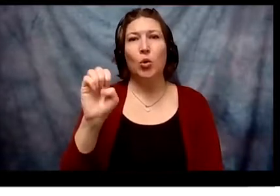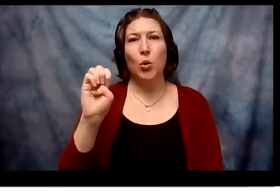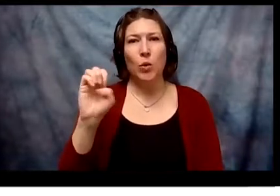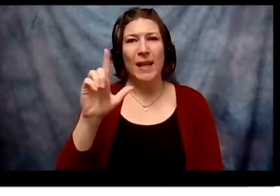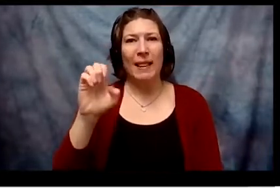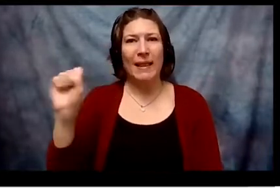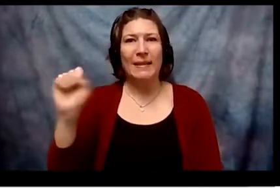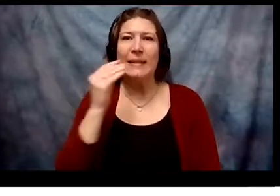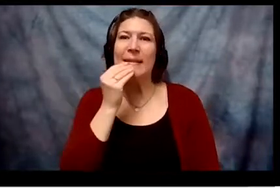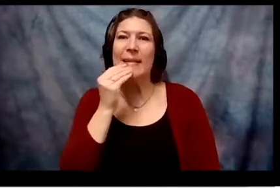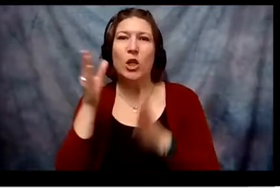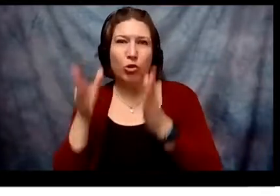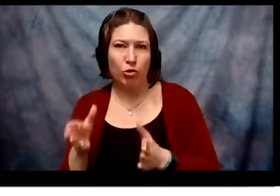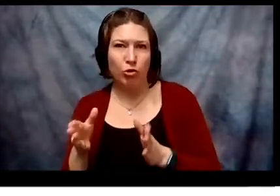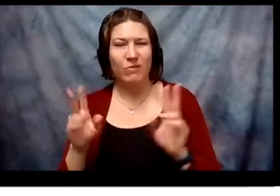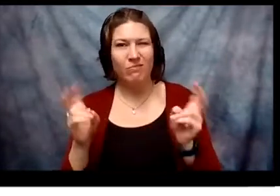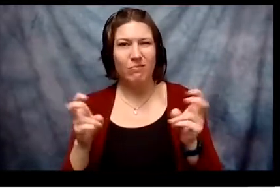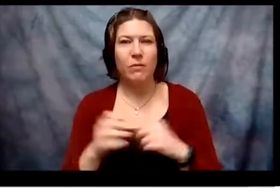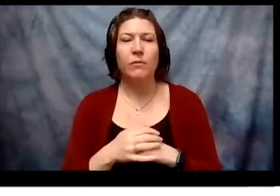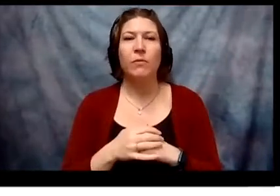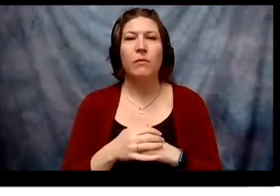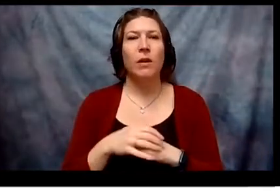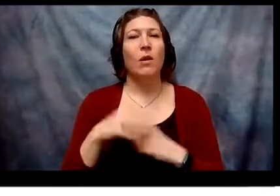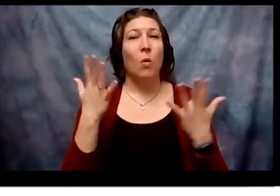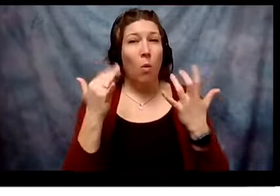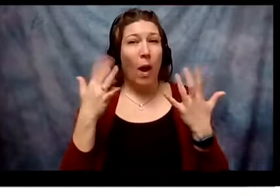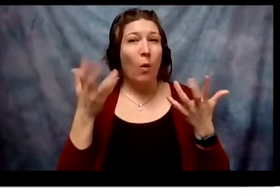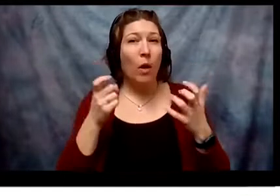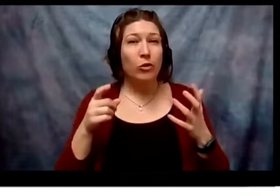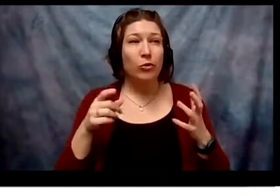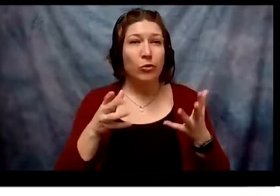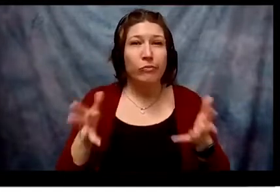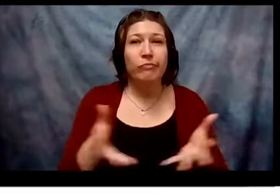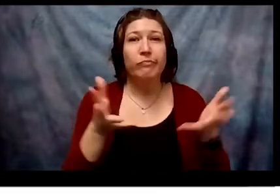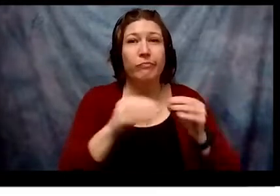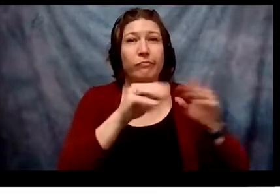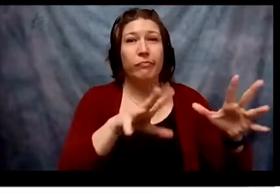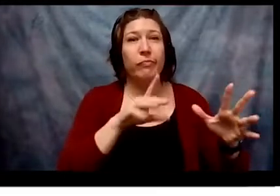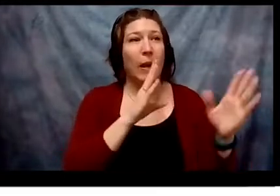unquote, to create acceptance for its plan to kill them all.